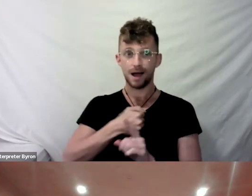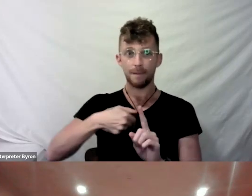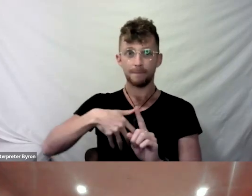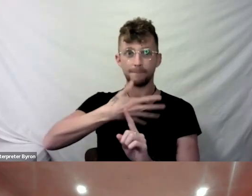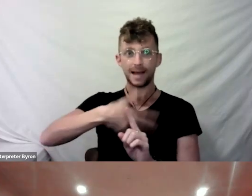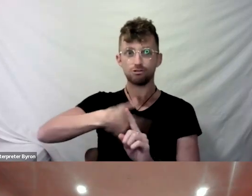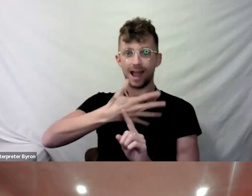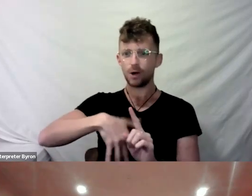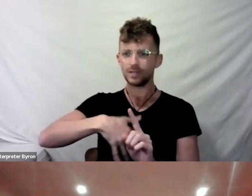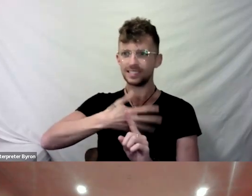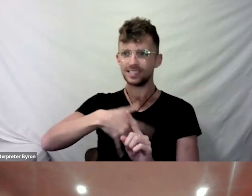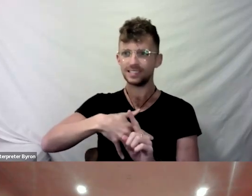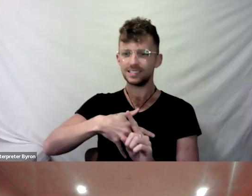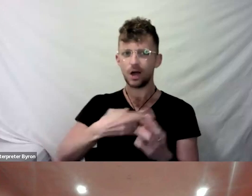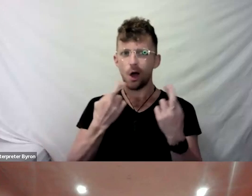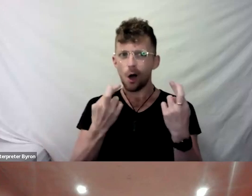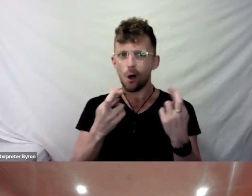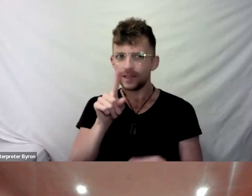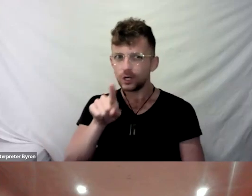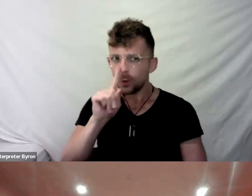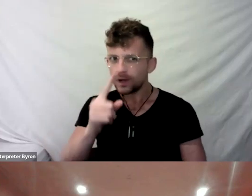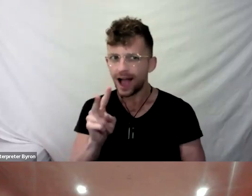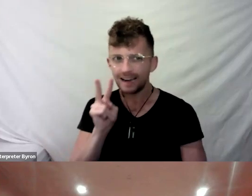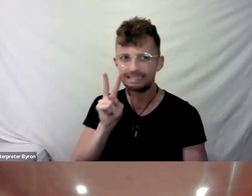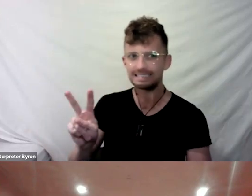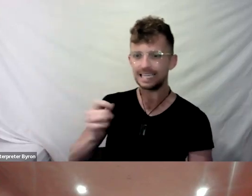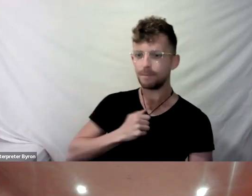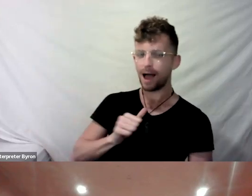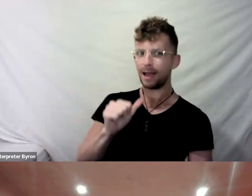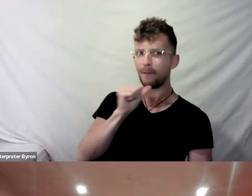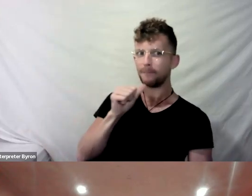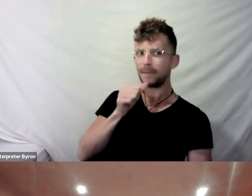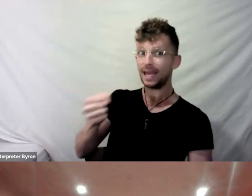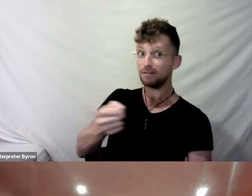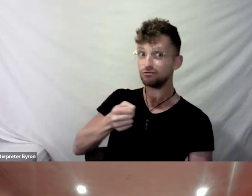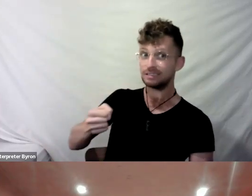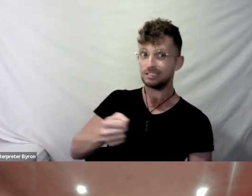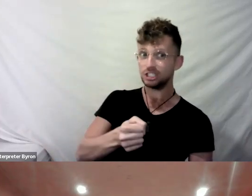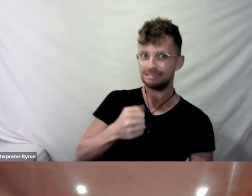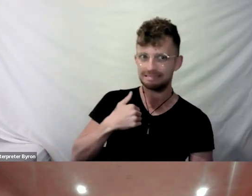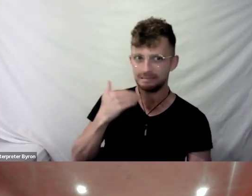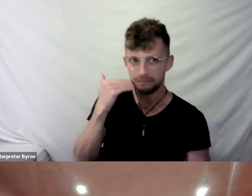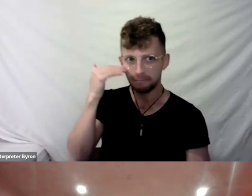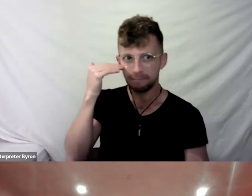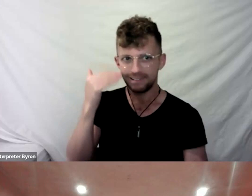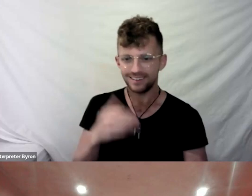I hope you don’t see the beer fridge in the background, that’s embarrassing. And I’m very, very, very, very pleased to be here tonight.